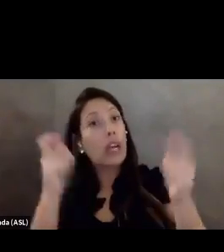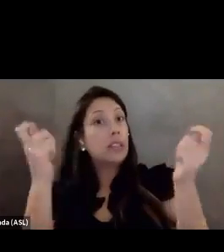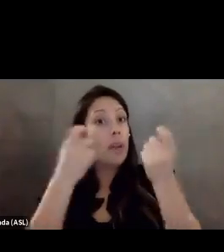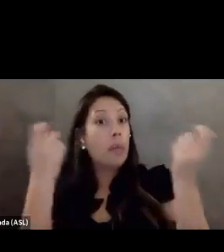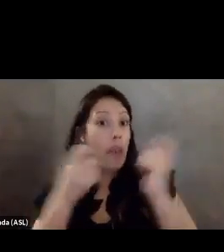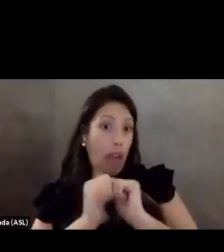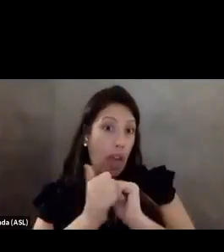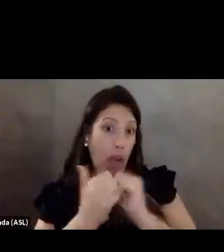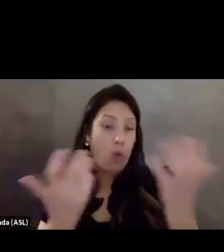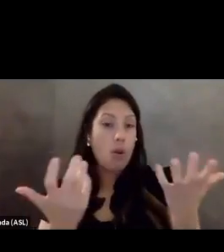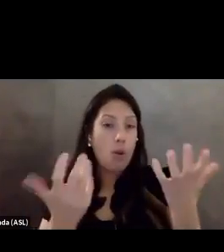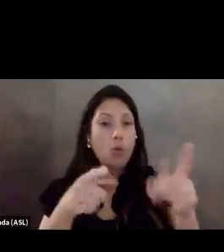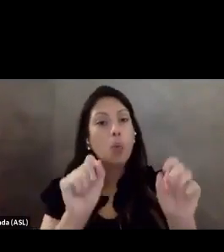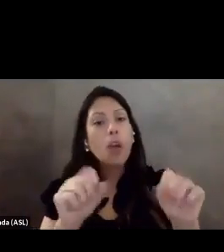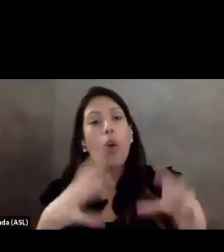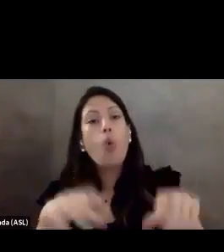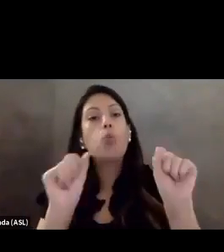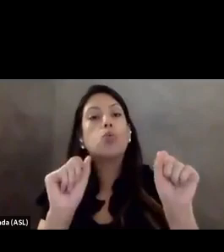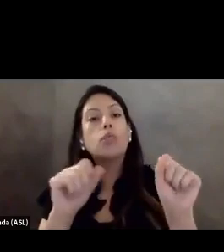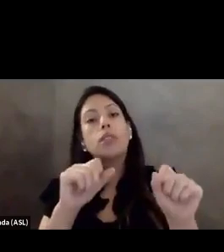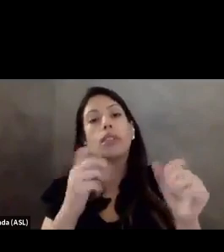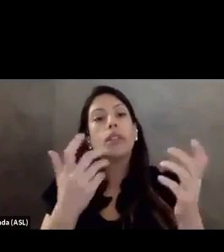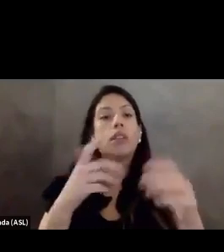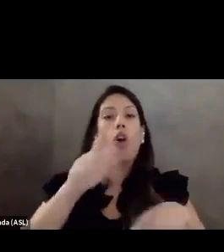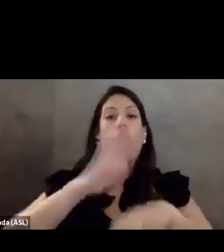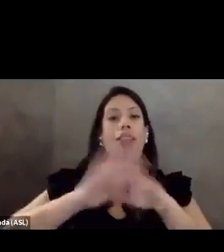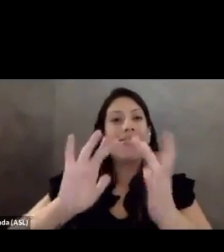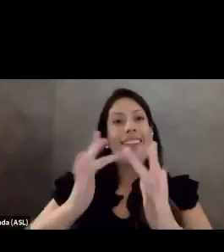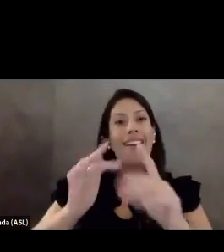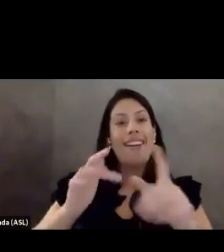hosting a virtual costume contest or a pumpkin carving party,